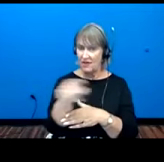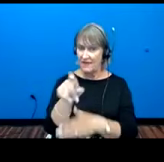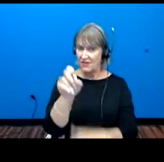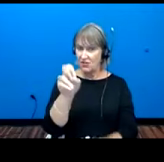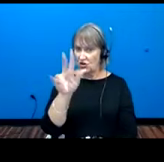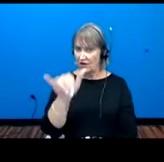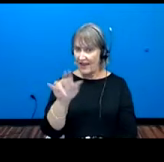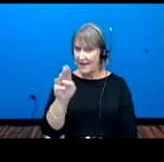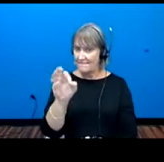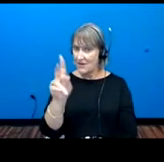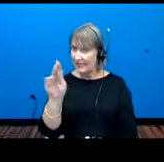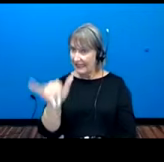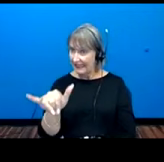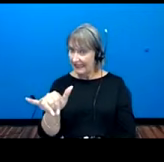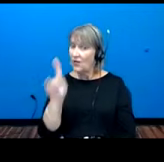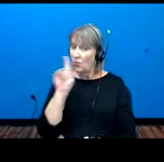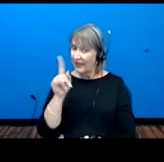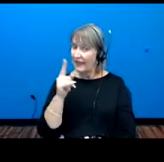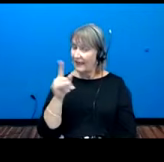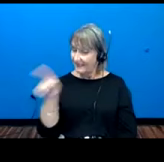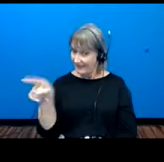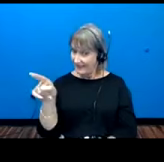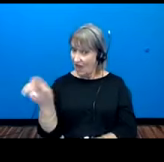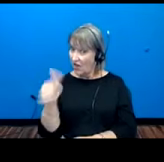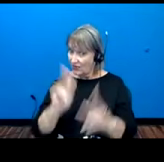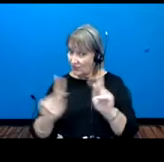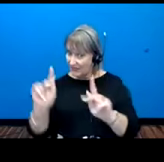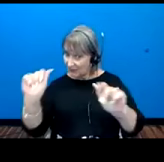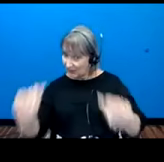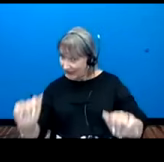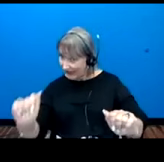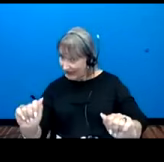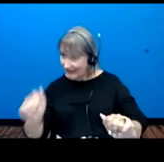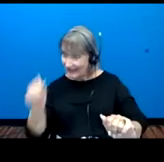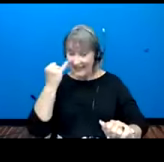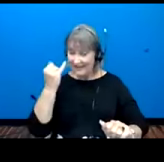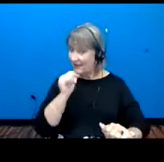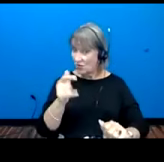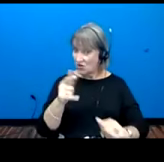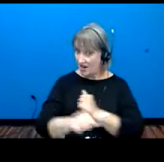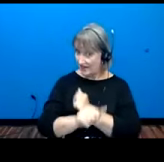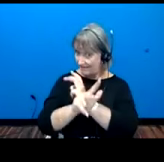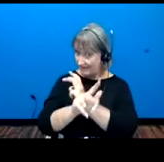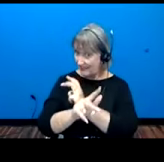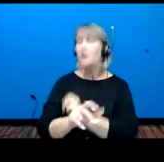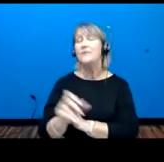that did not participate?” Liz: Yes, we will have the archive of this up